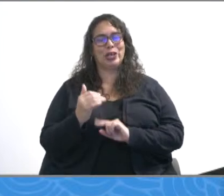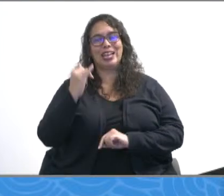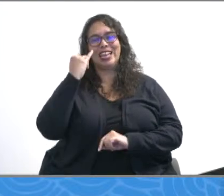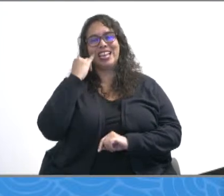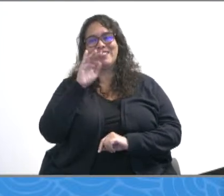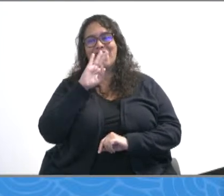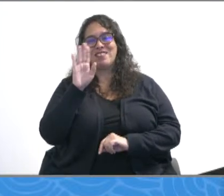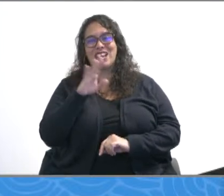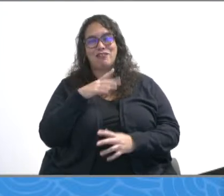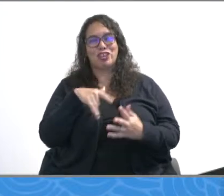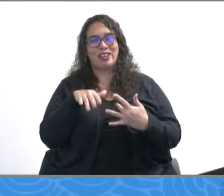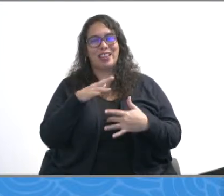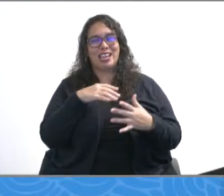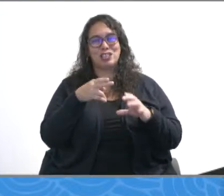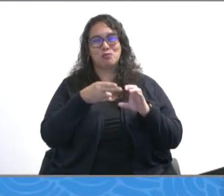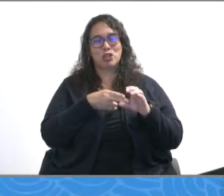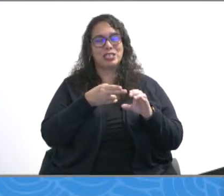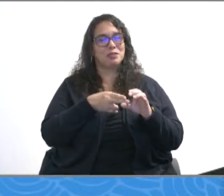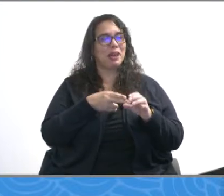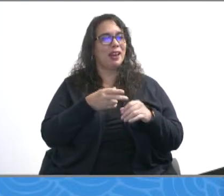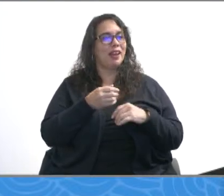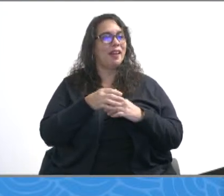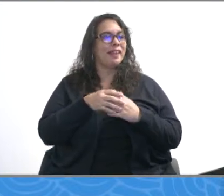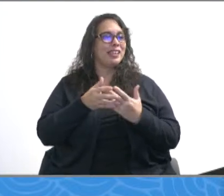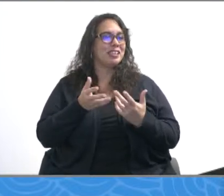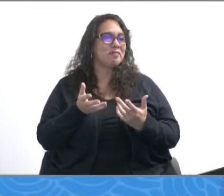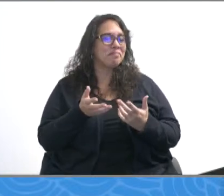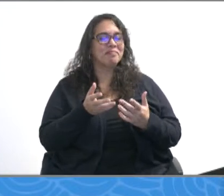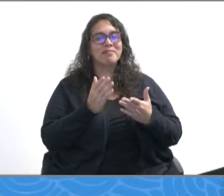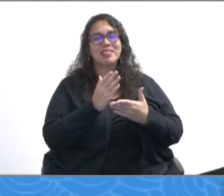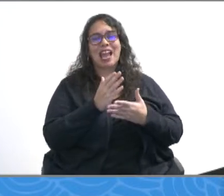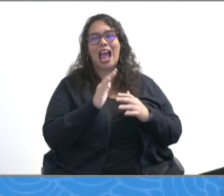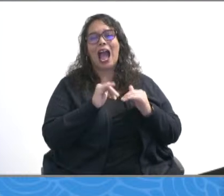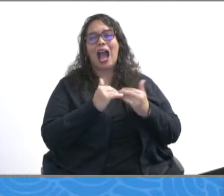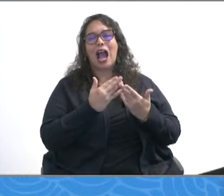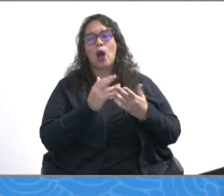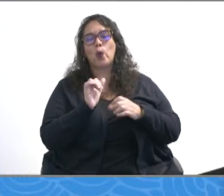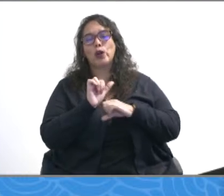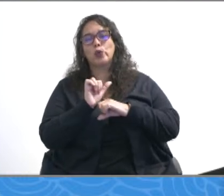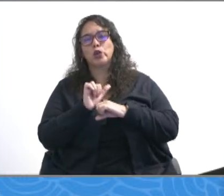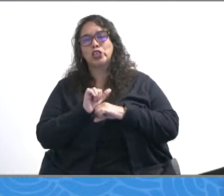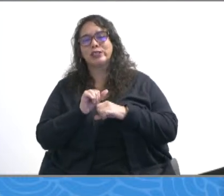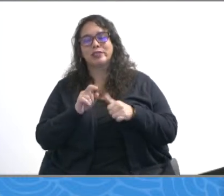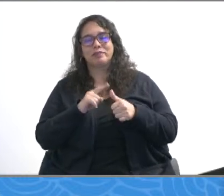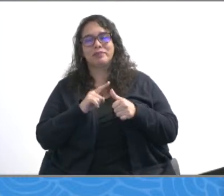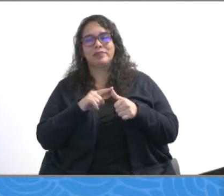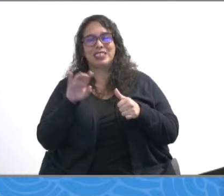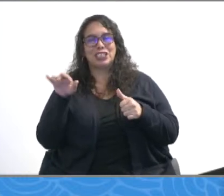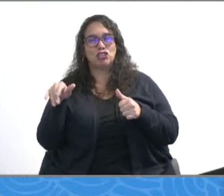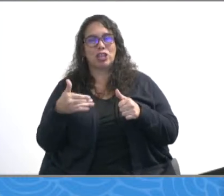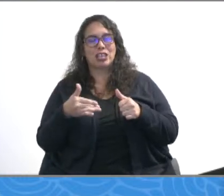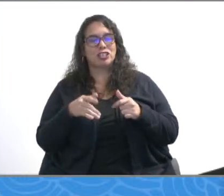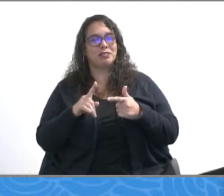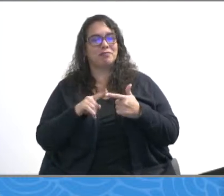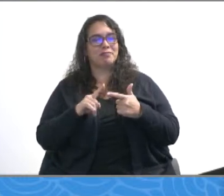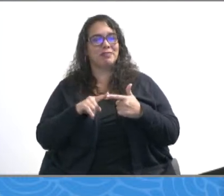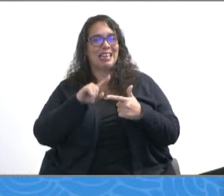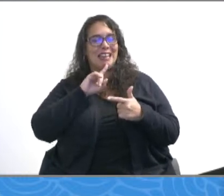or participated in a ThoughtExchange, some of the ways that it works. So there's an introduction, I get to answer a few quick questions,